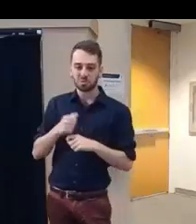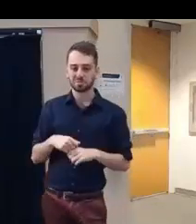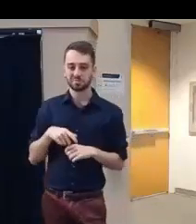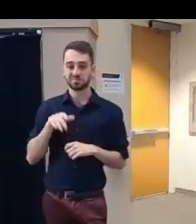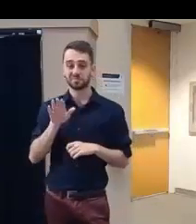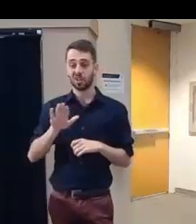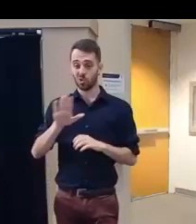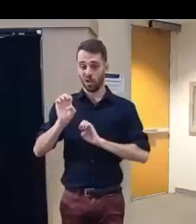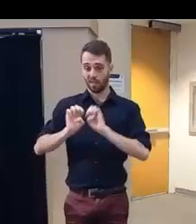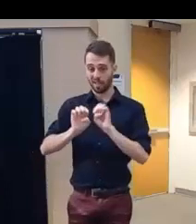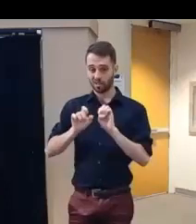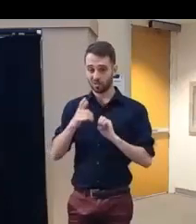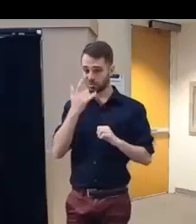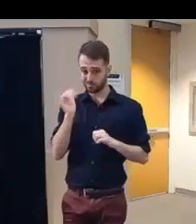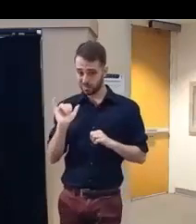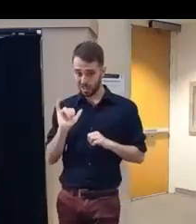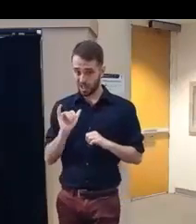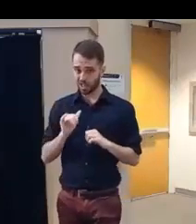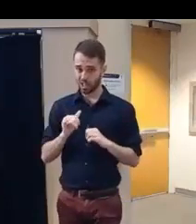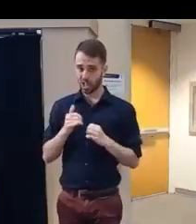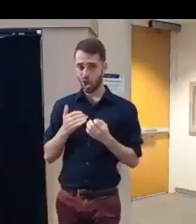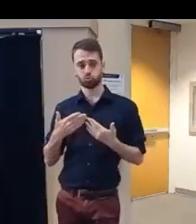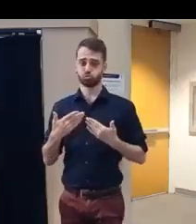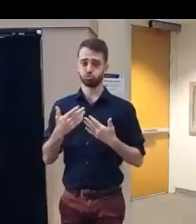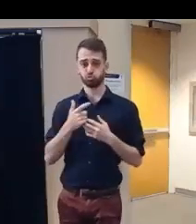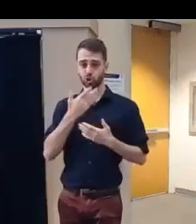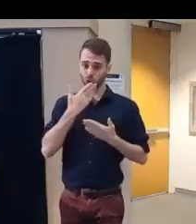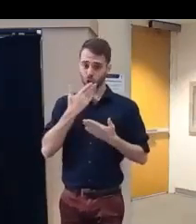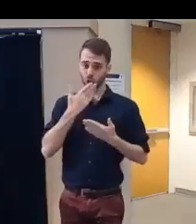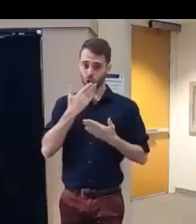um good very good excellent or outstanding and when we actually look at when you're